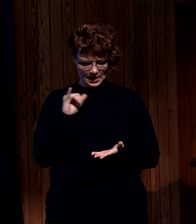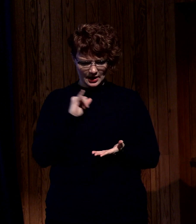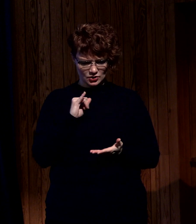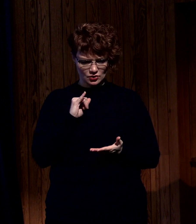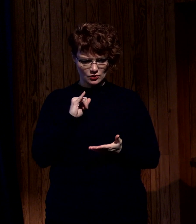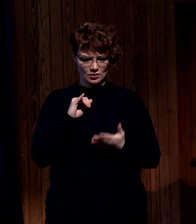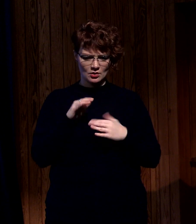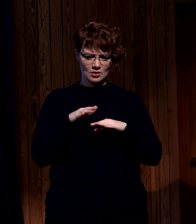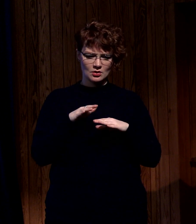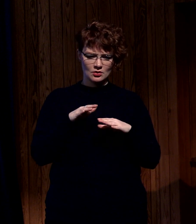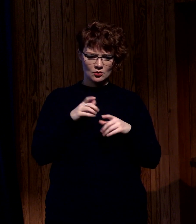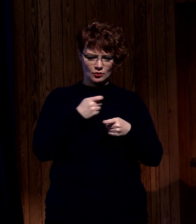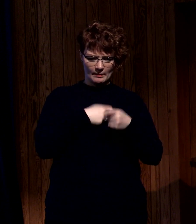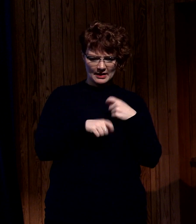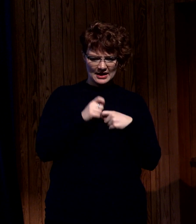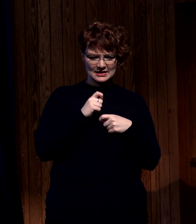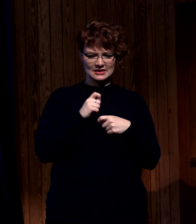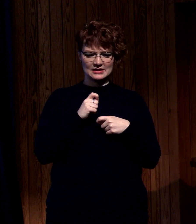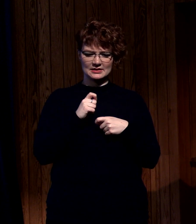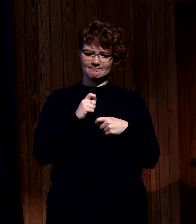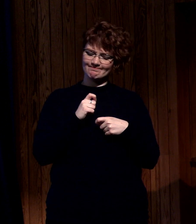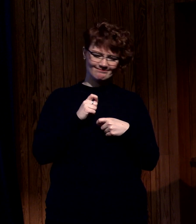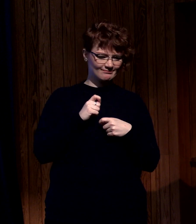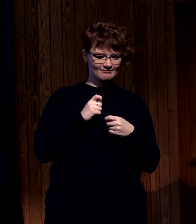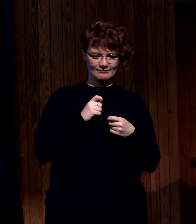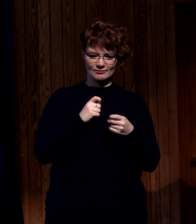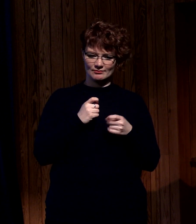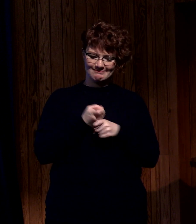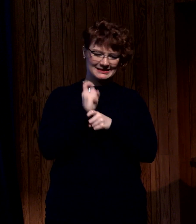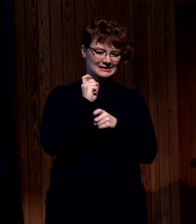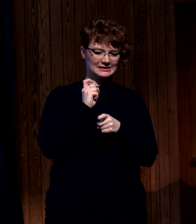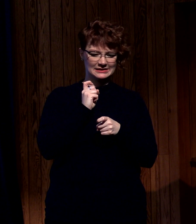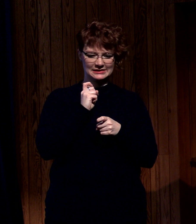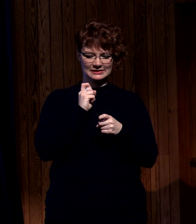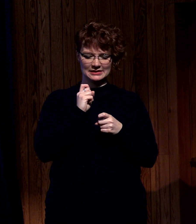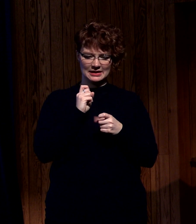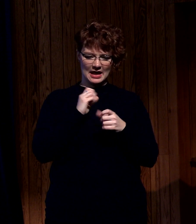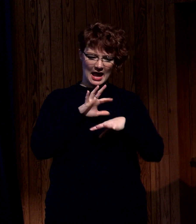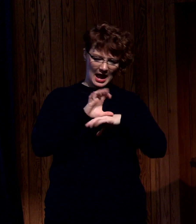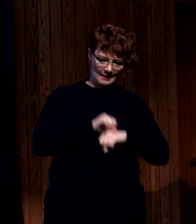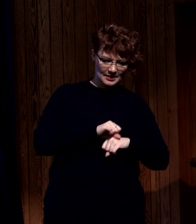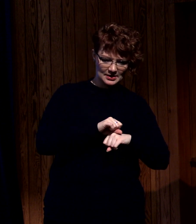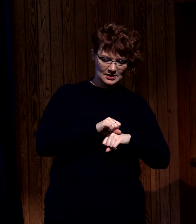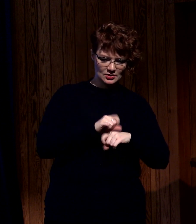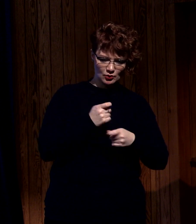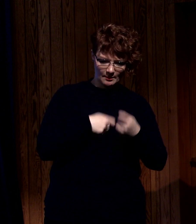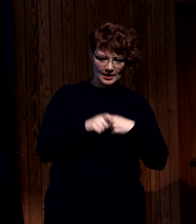slowly replace deformative habits, toward practices that